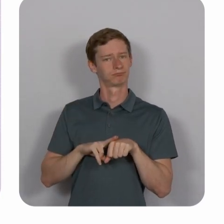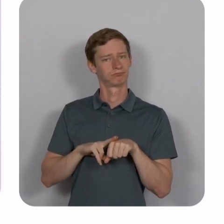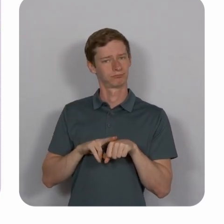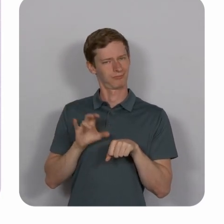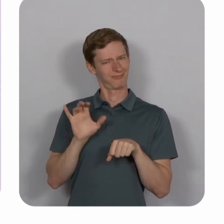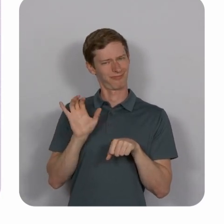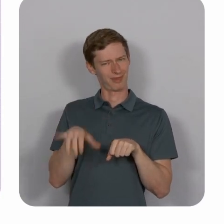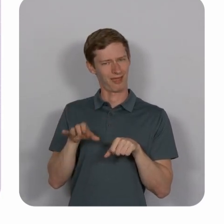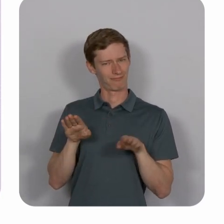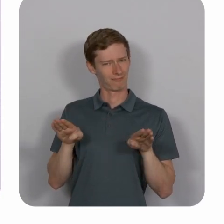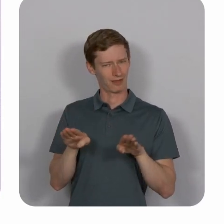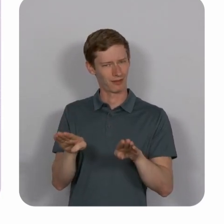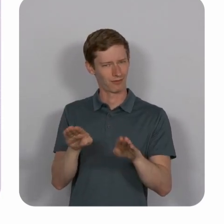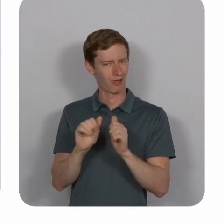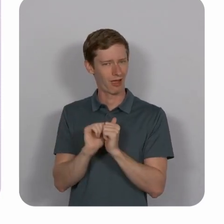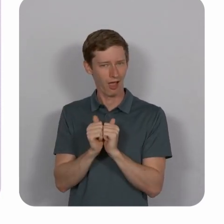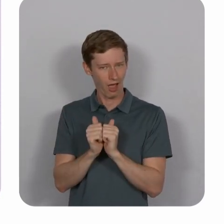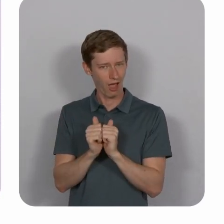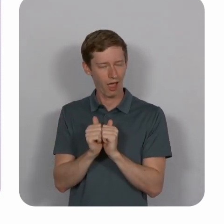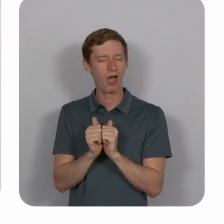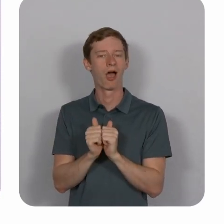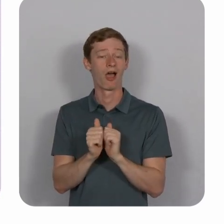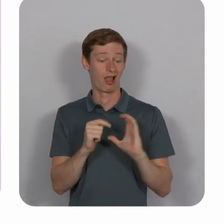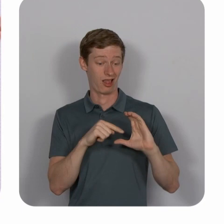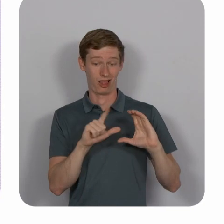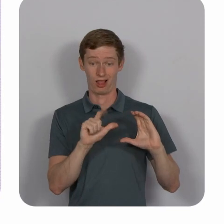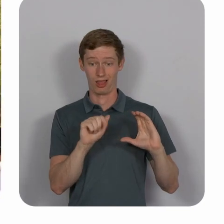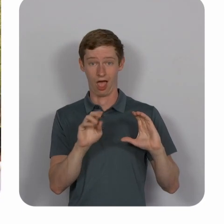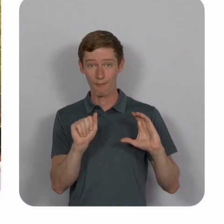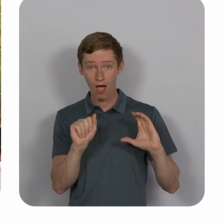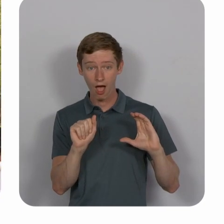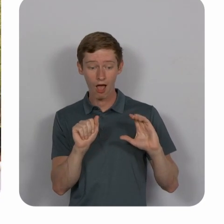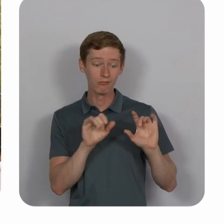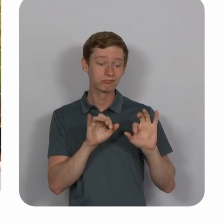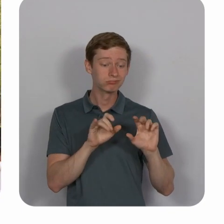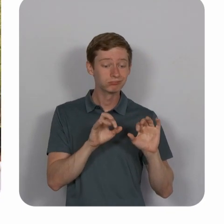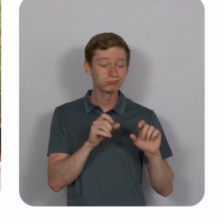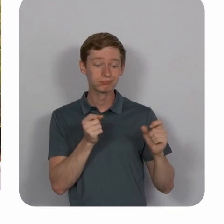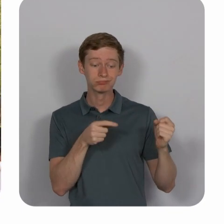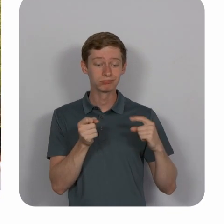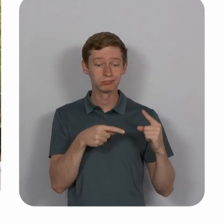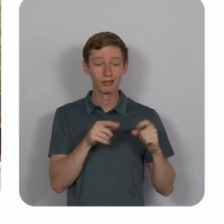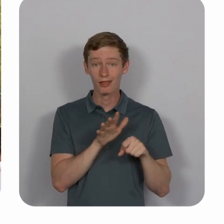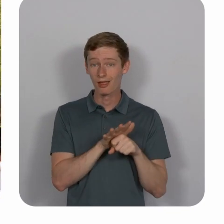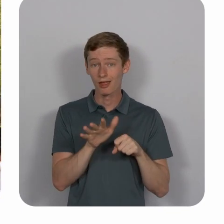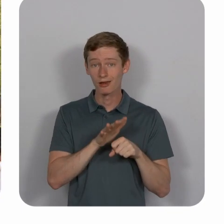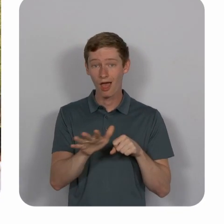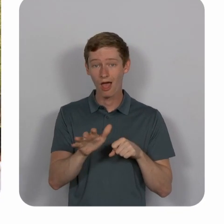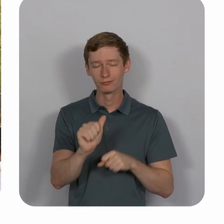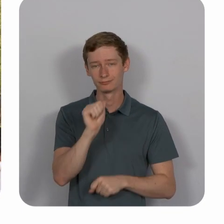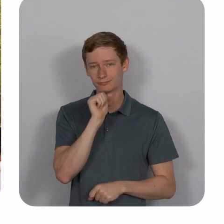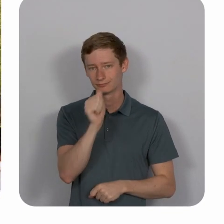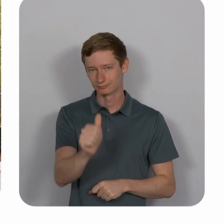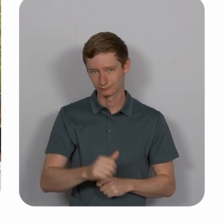it takes more than Llama and a prompt to get there. Let's go back to our friend Lorena.